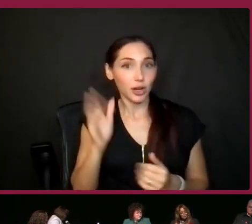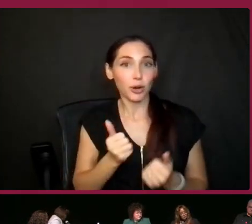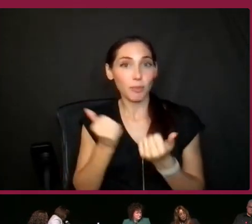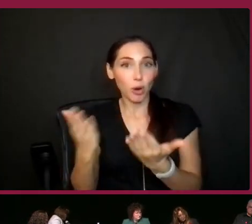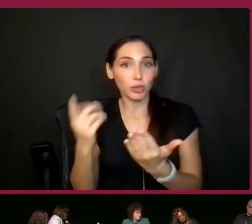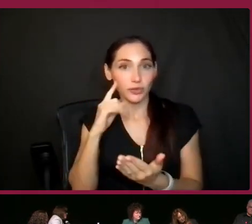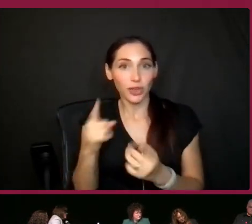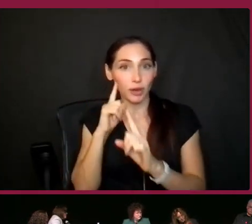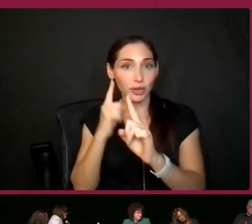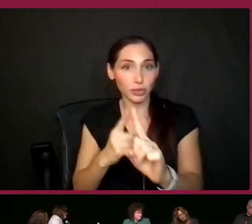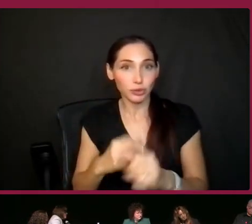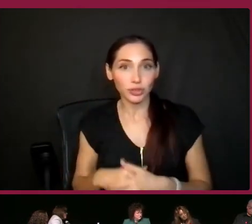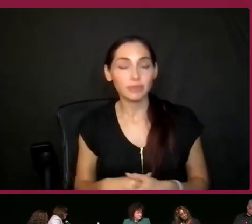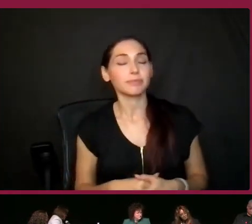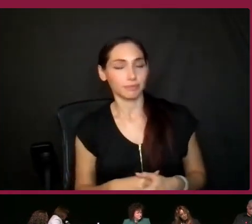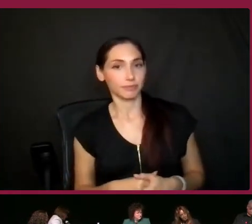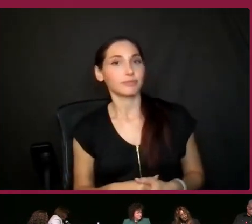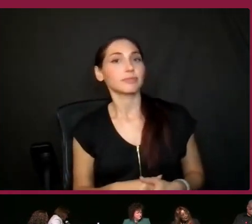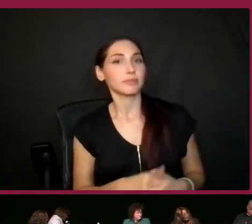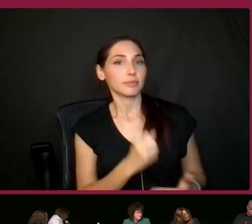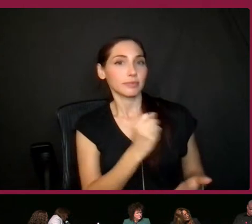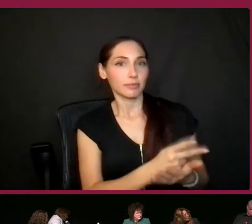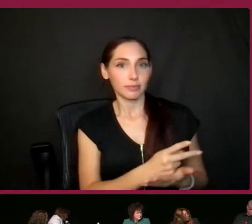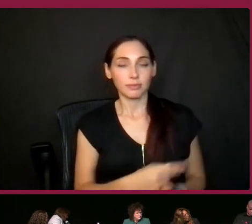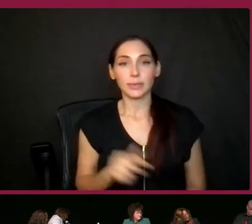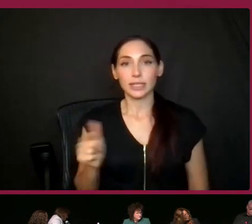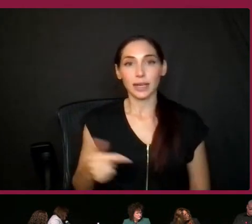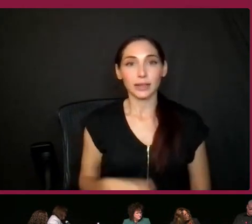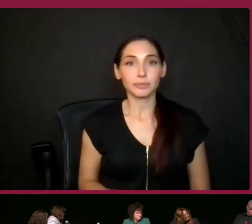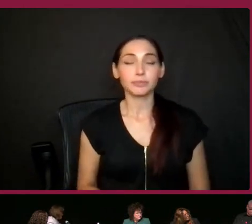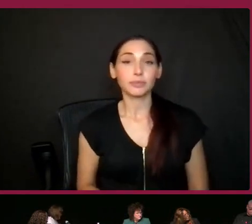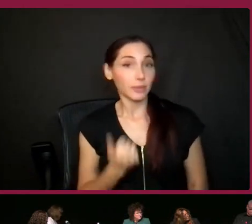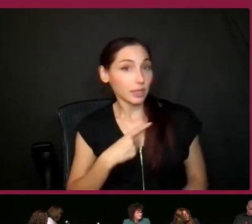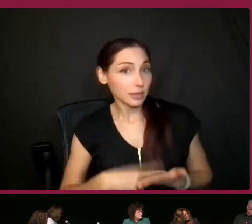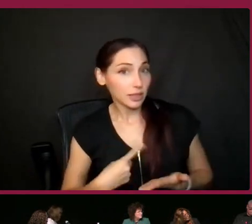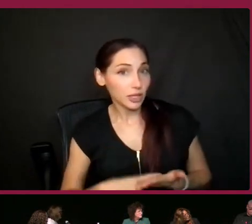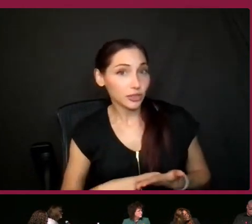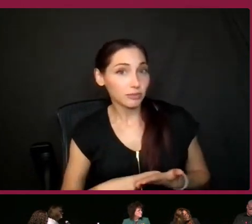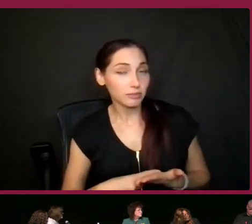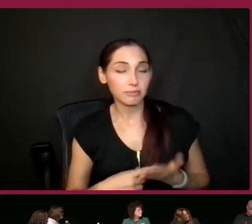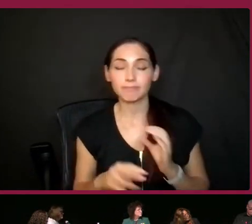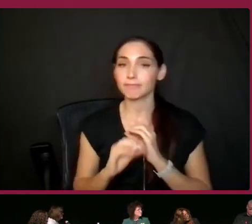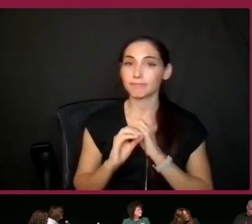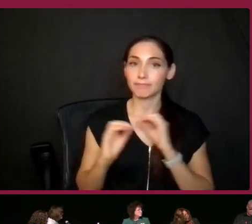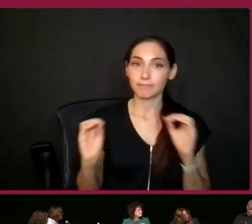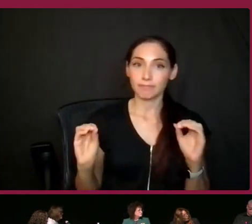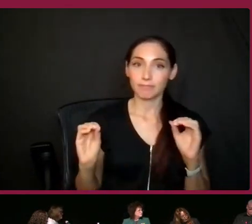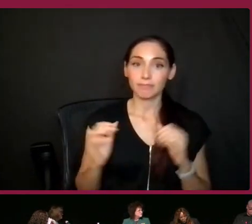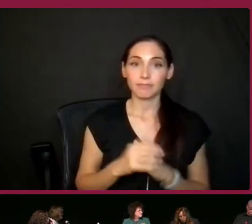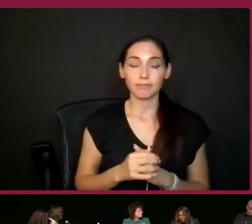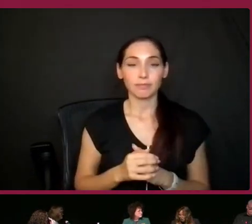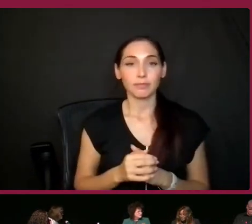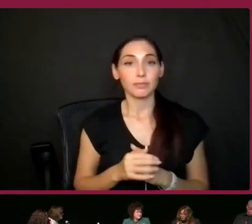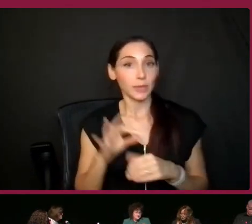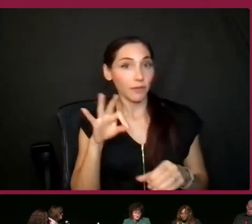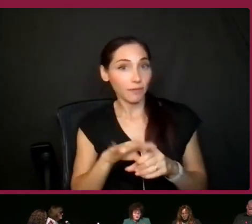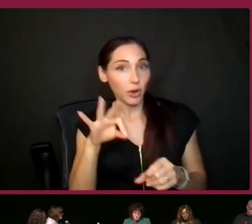resolution? So move. Second. Any discussion? Vote. Student Trustee